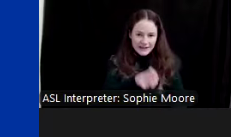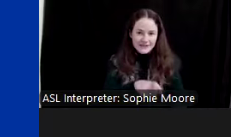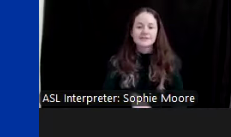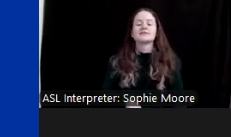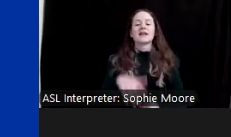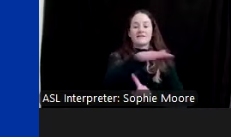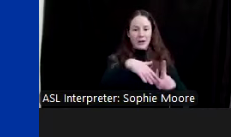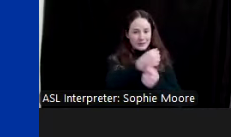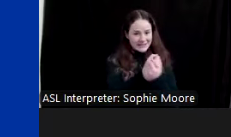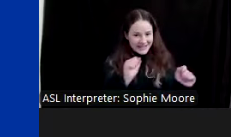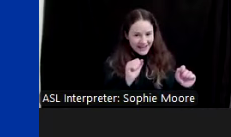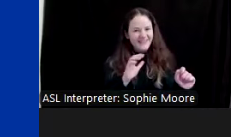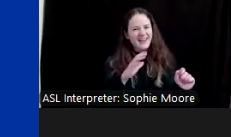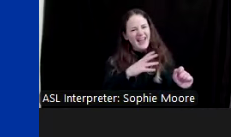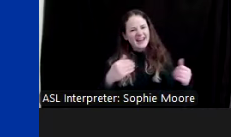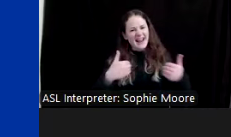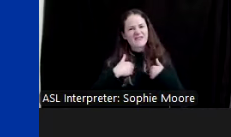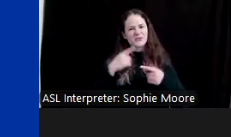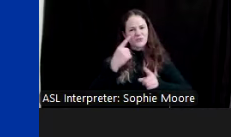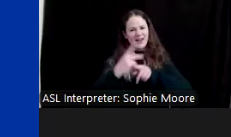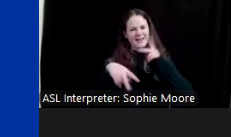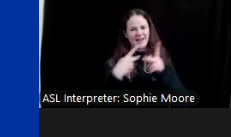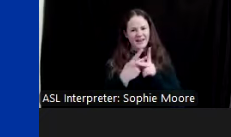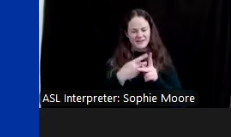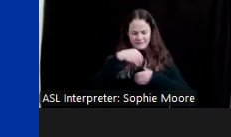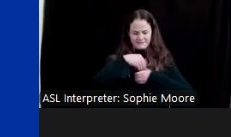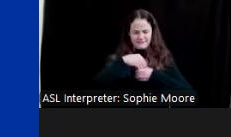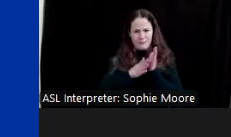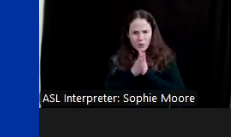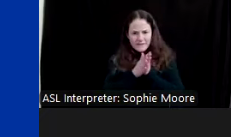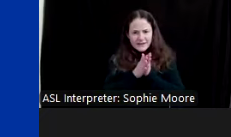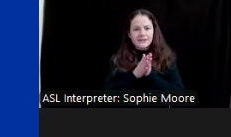right types of motivators. So we've seen all kinds of motivators. Uh Jonathan talked about the parents saying, "Well,